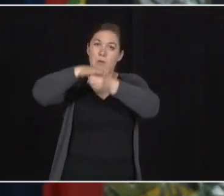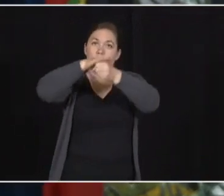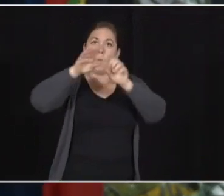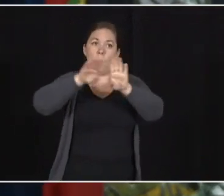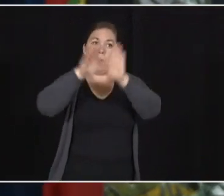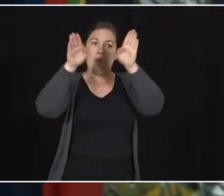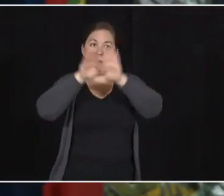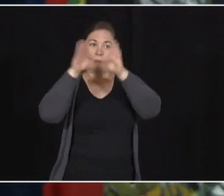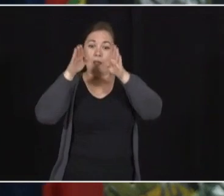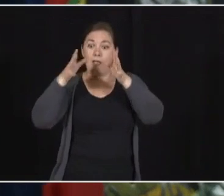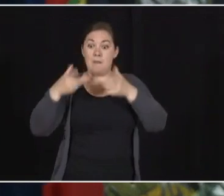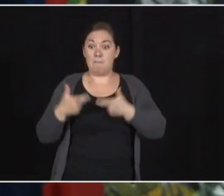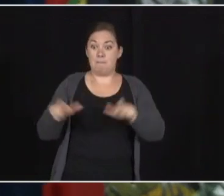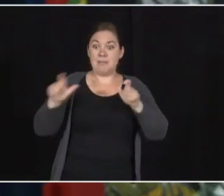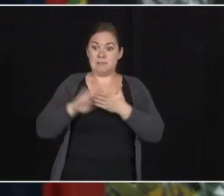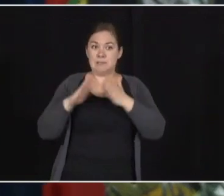the greater Toronto area and Niagara, Ottawa, and Windsor,